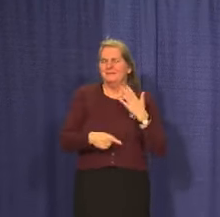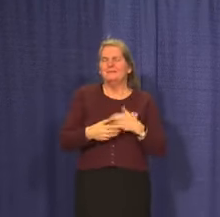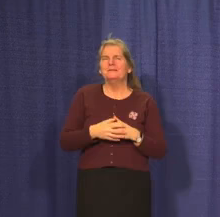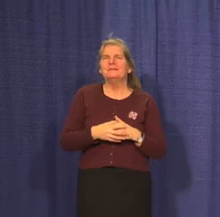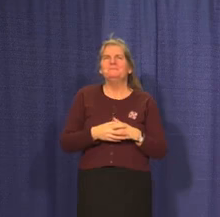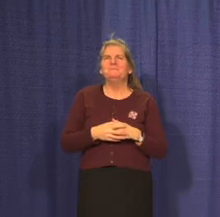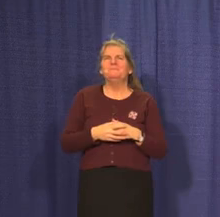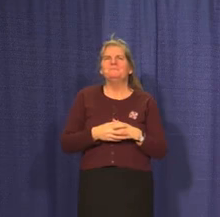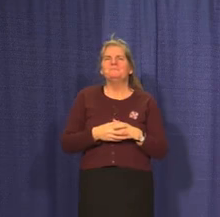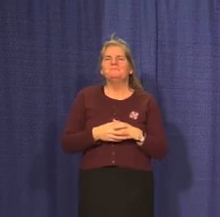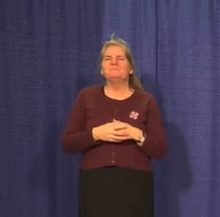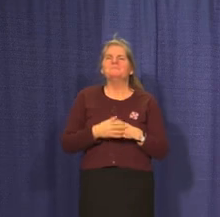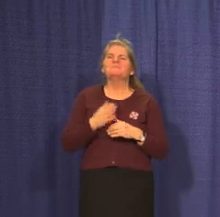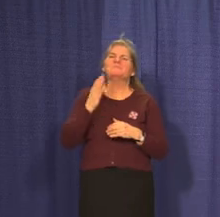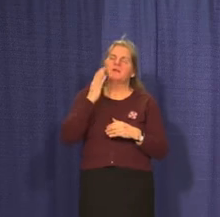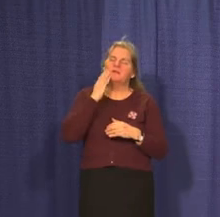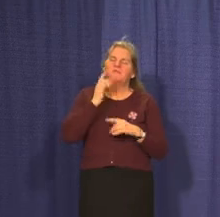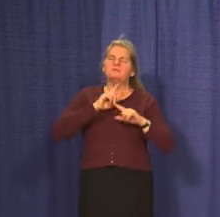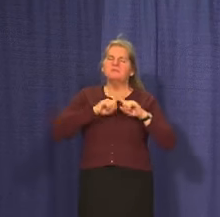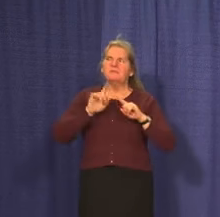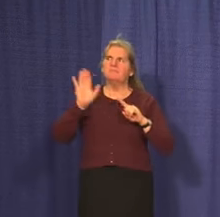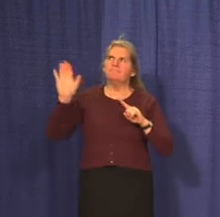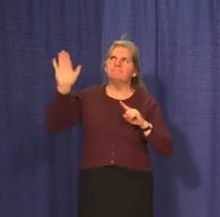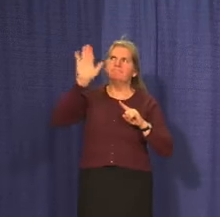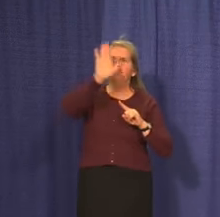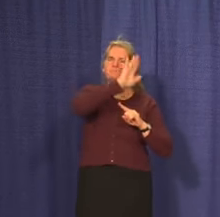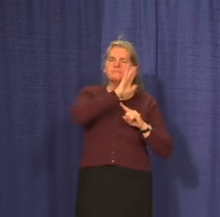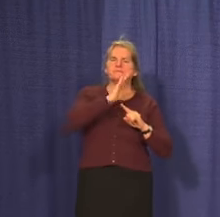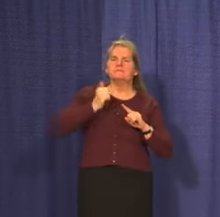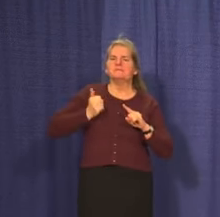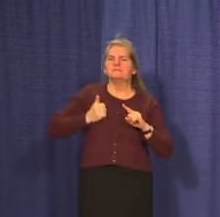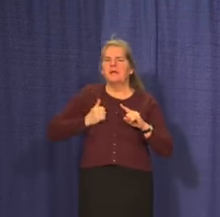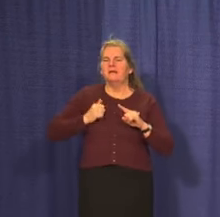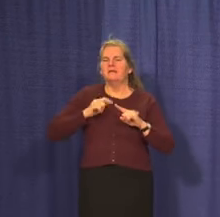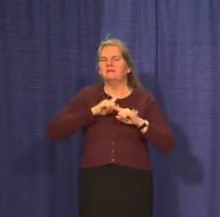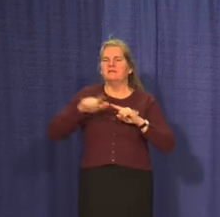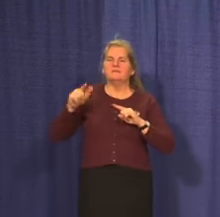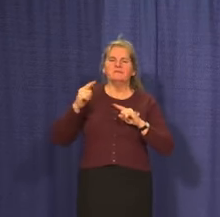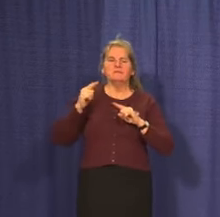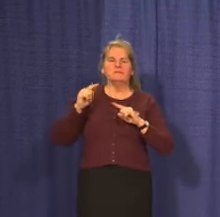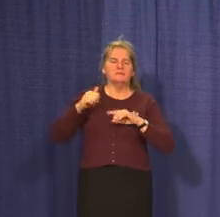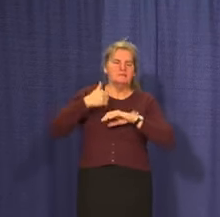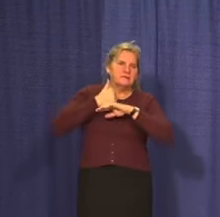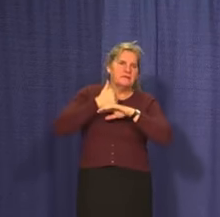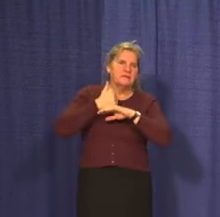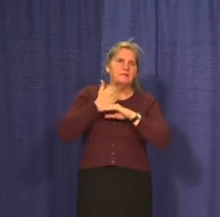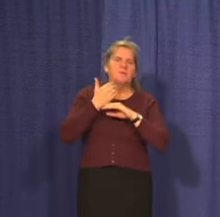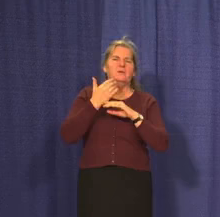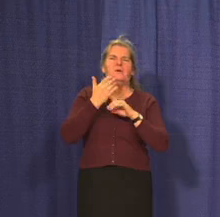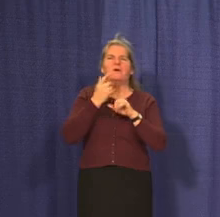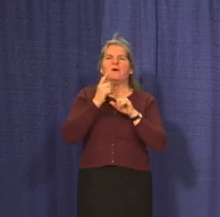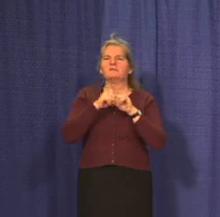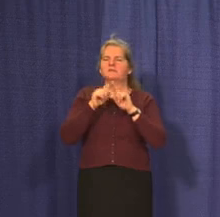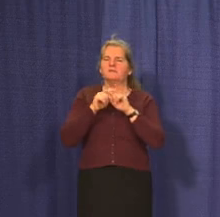DIFFERENT JURISDICTIONS HAVE HANDLED THIS DIFFERENTLY. DIFFERENT JURISDICTIONS HAVE LANGUAGE POLICY DIFFERENTLY.